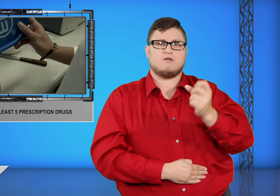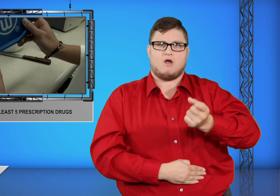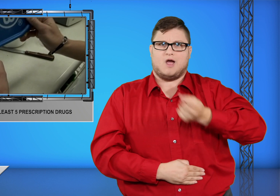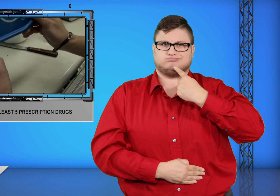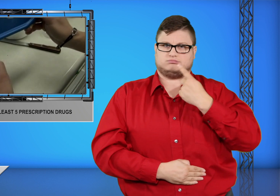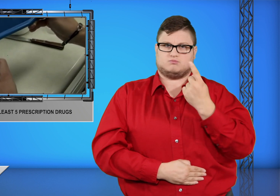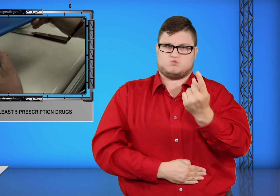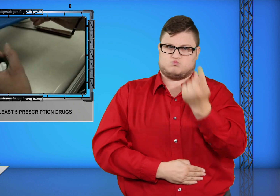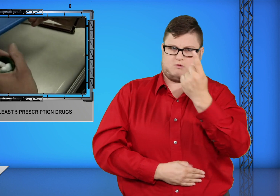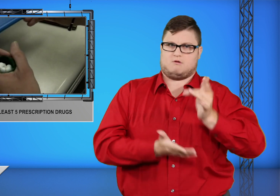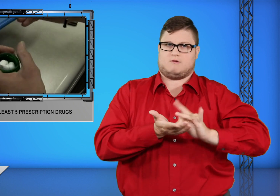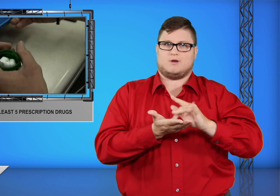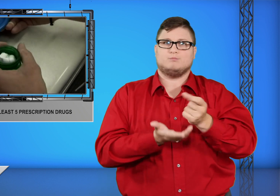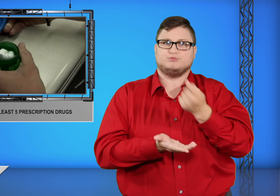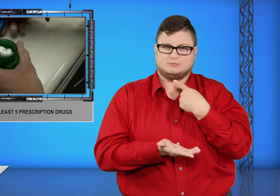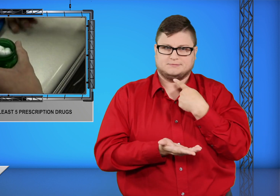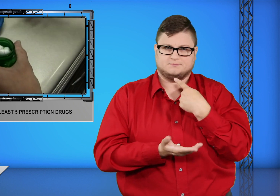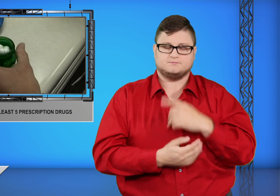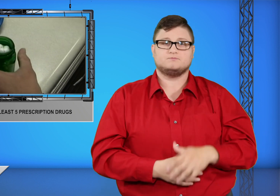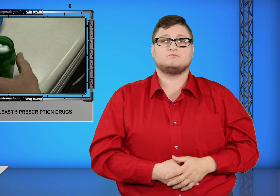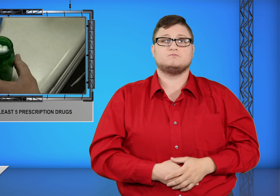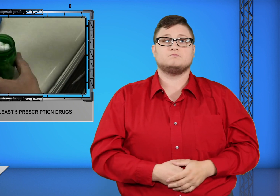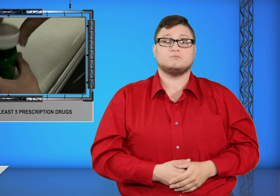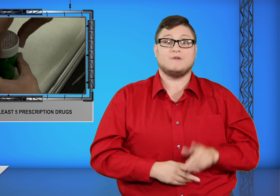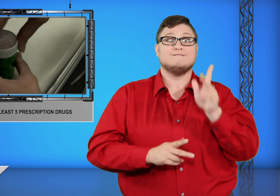prescription drug in the past month.